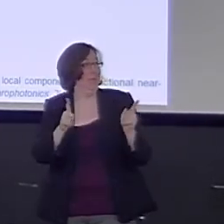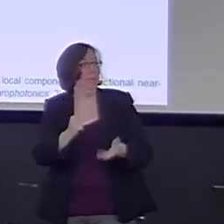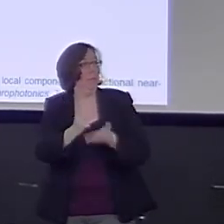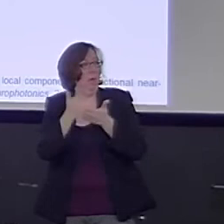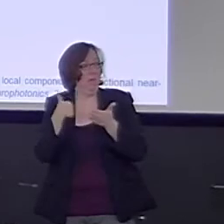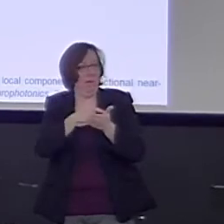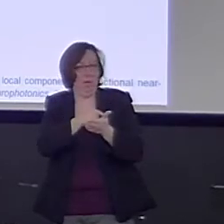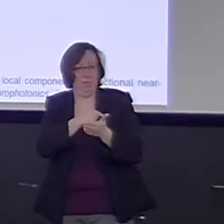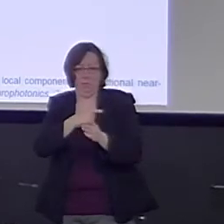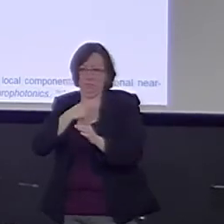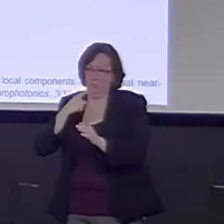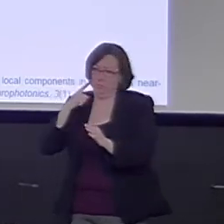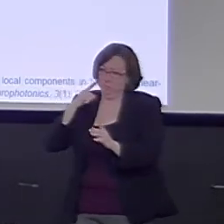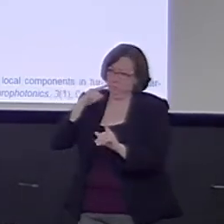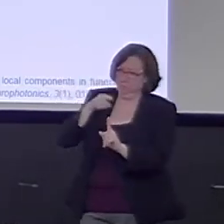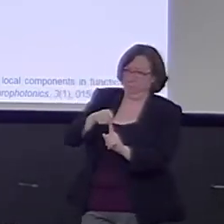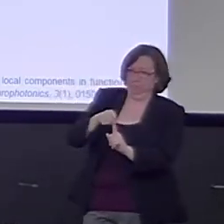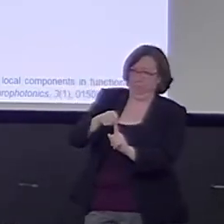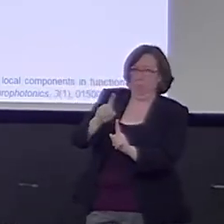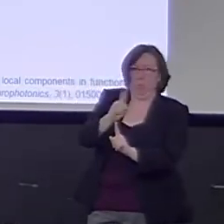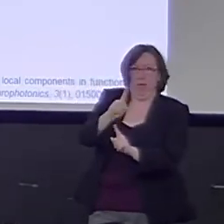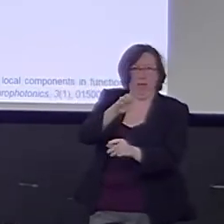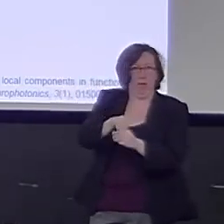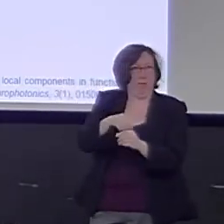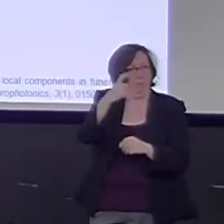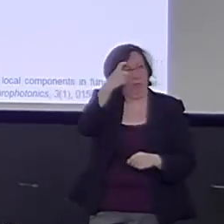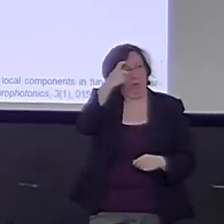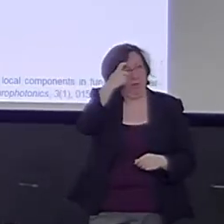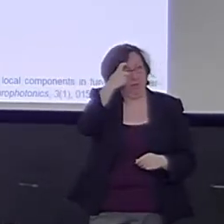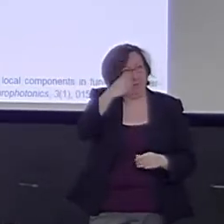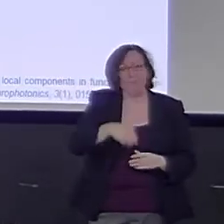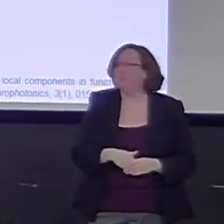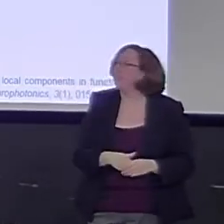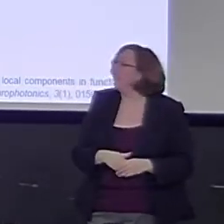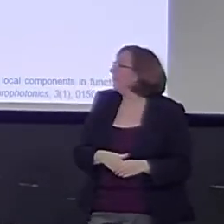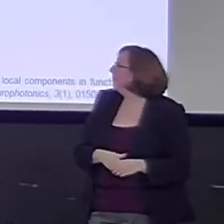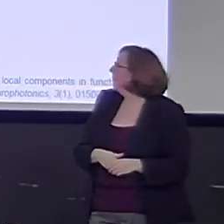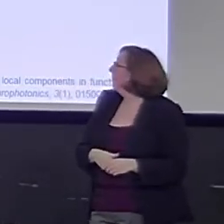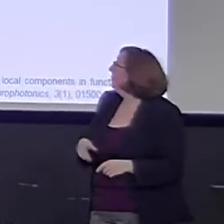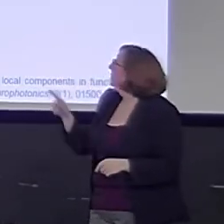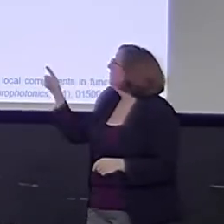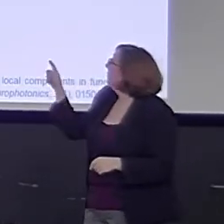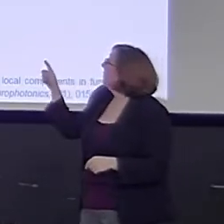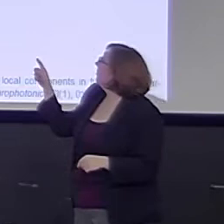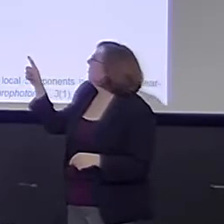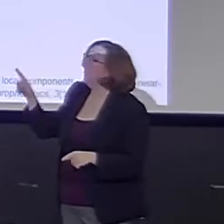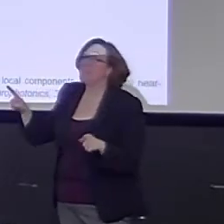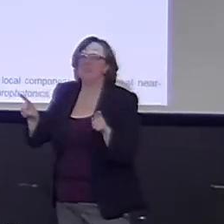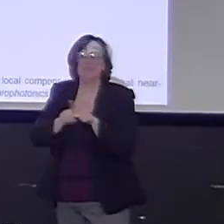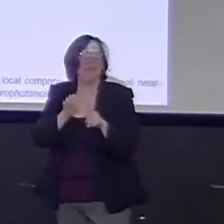the oxyhemoglobin signal, and by the way, this is the same finger thumb tapping experiment that I just showed you.